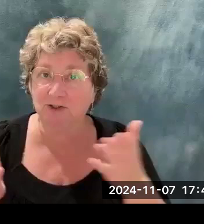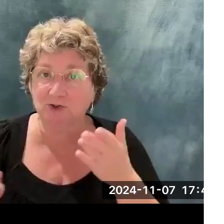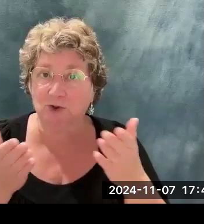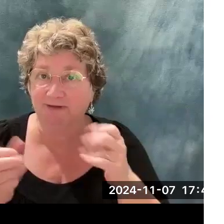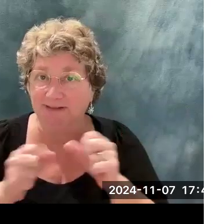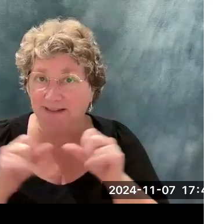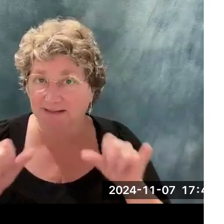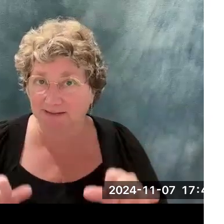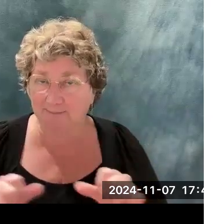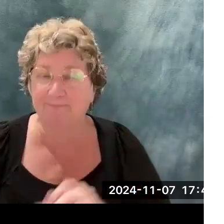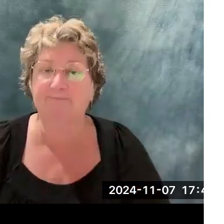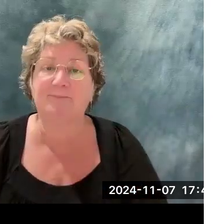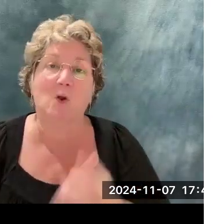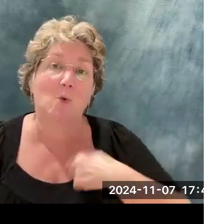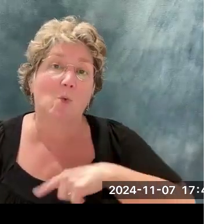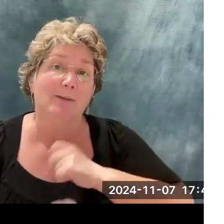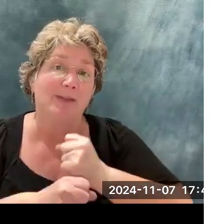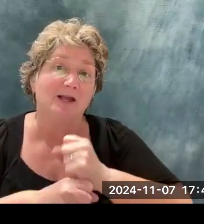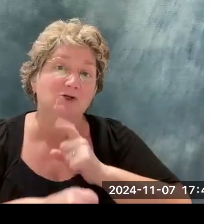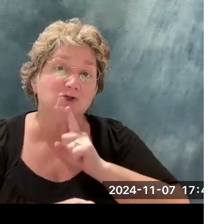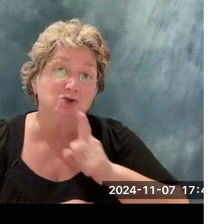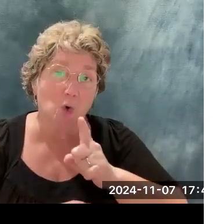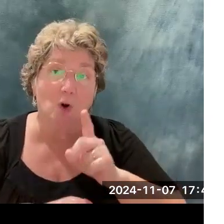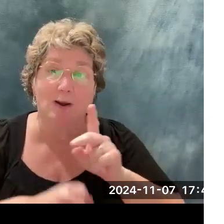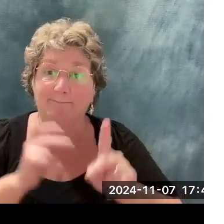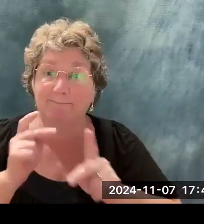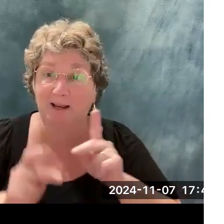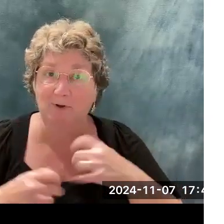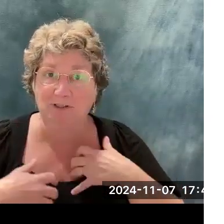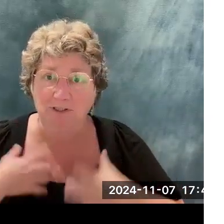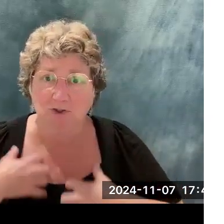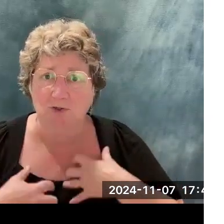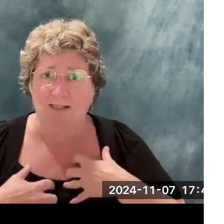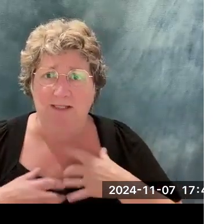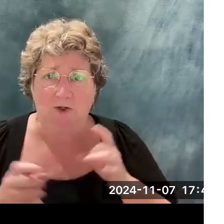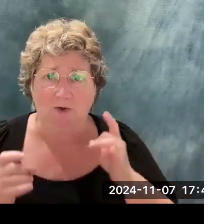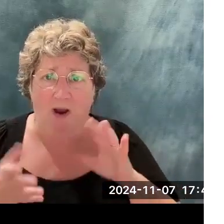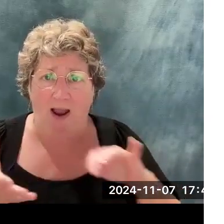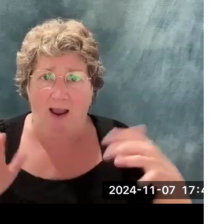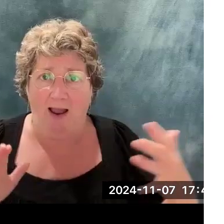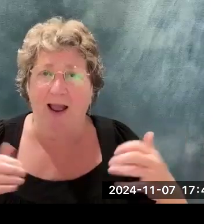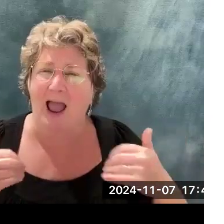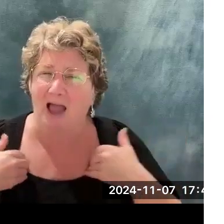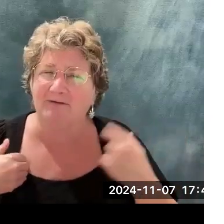individuals in crisis or distress have someone to talk to, that there is someone to respond